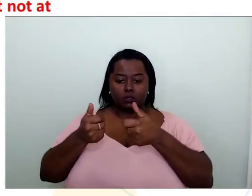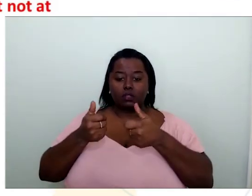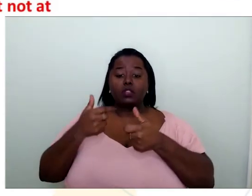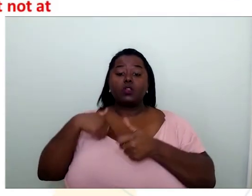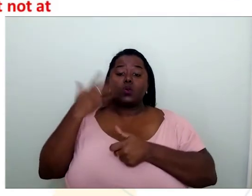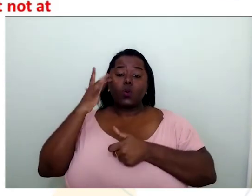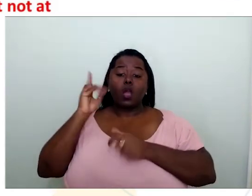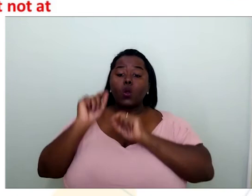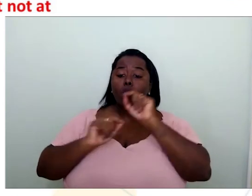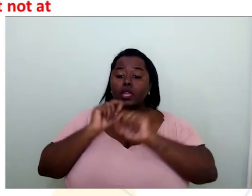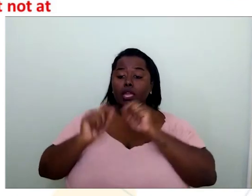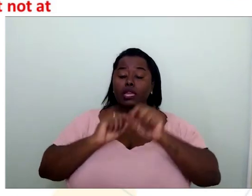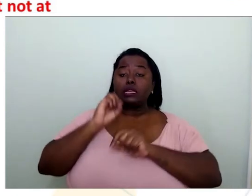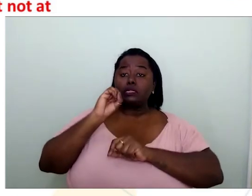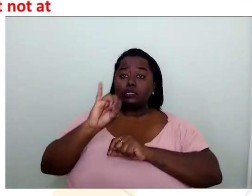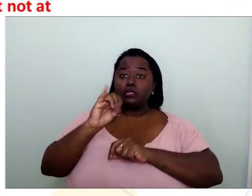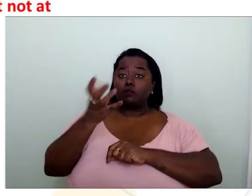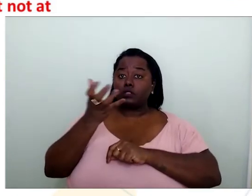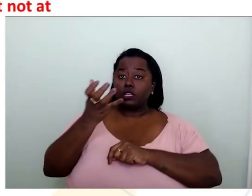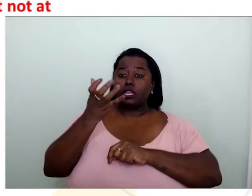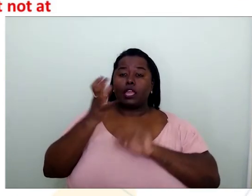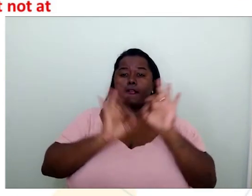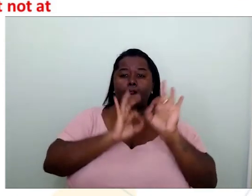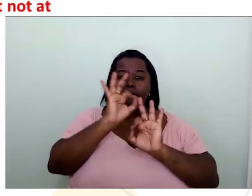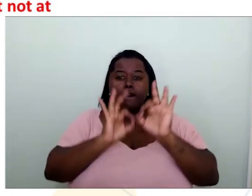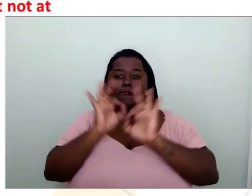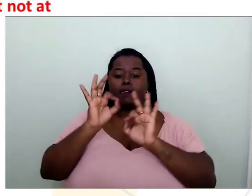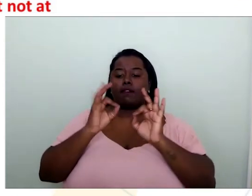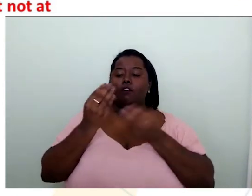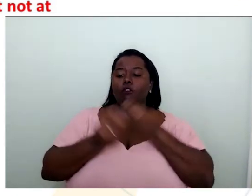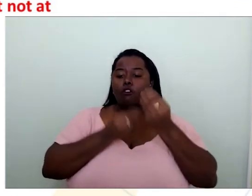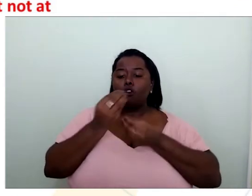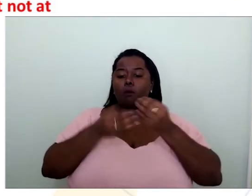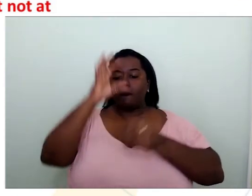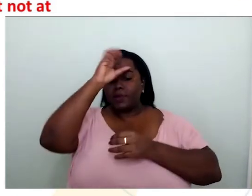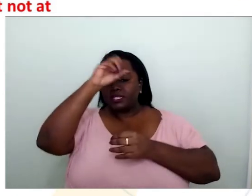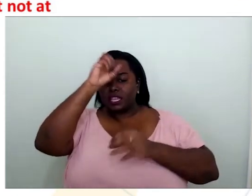recalibrate our learning in teaching choreographies how we support